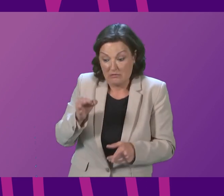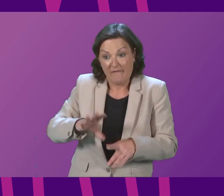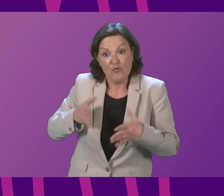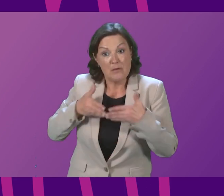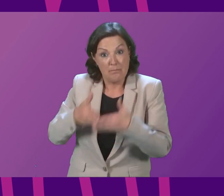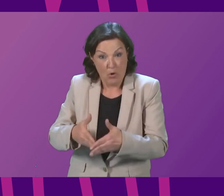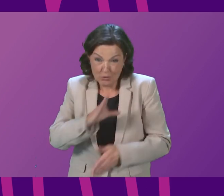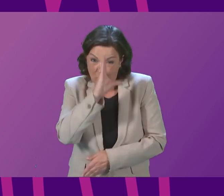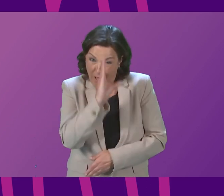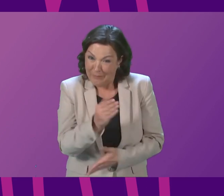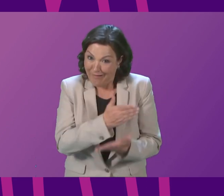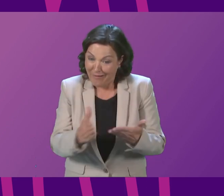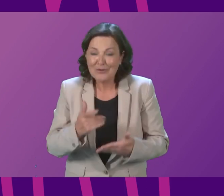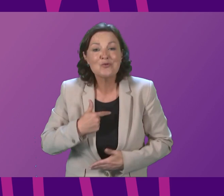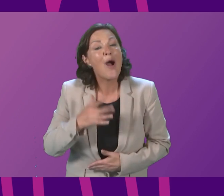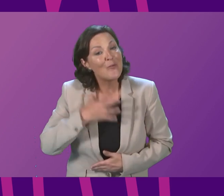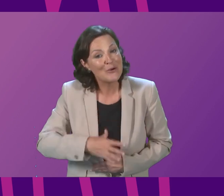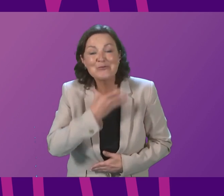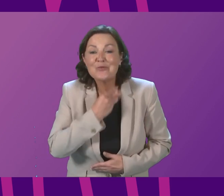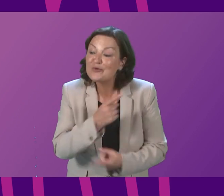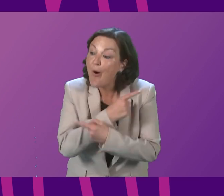I take the opportunity to wish all bidders well in the process.